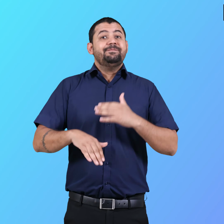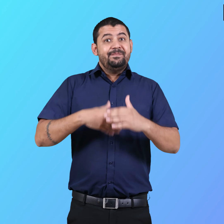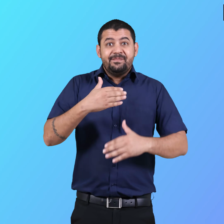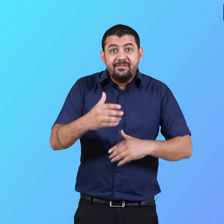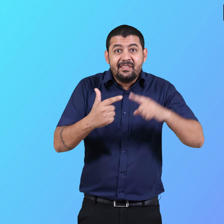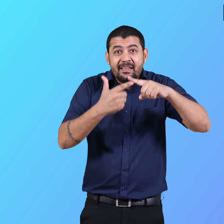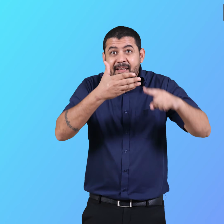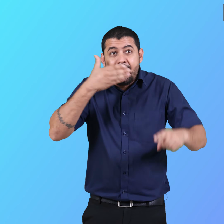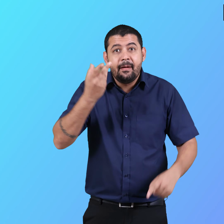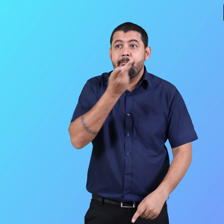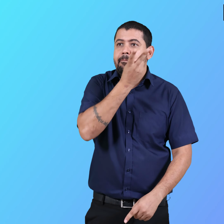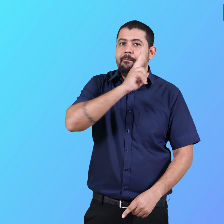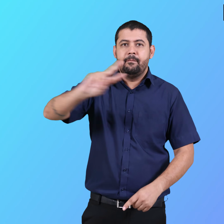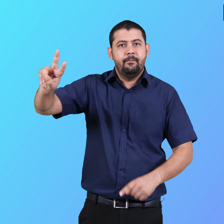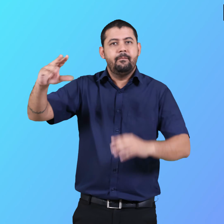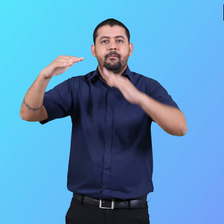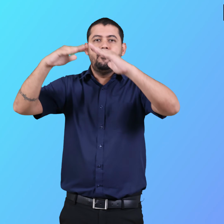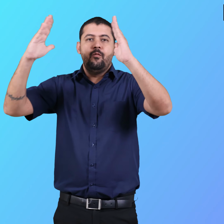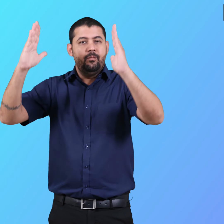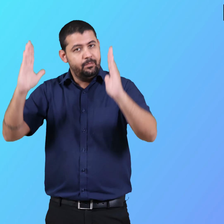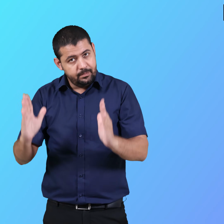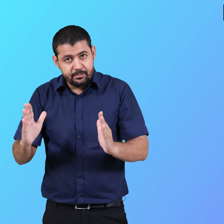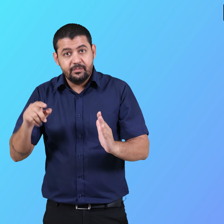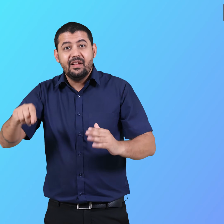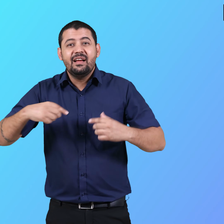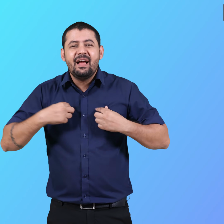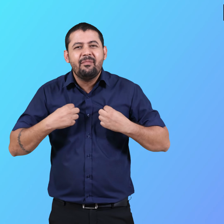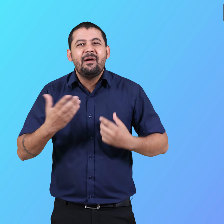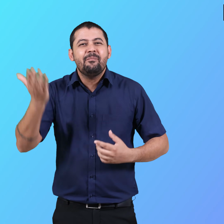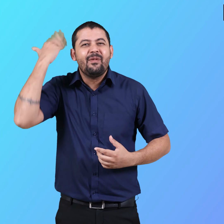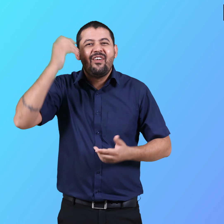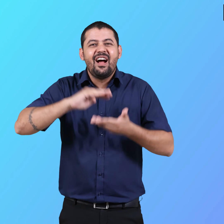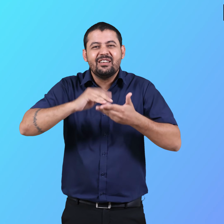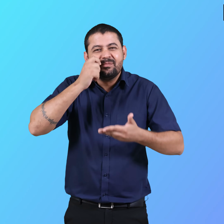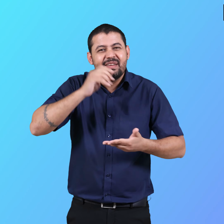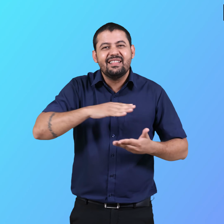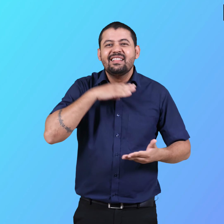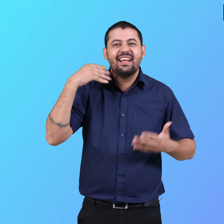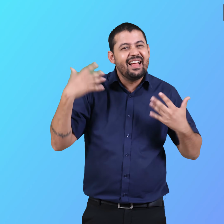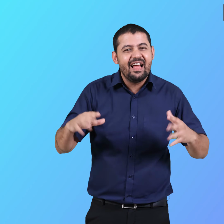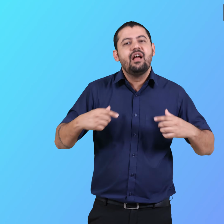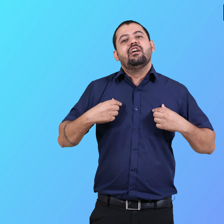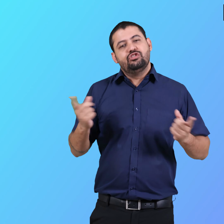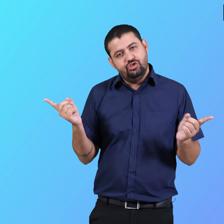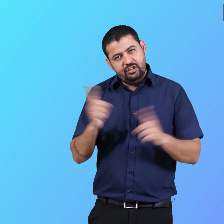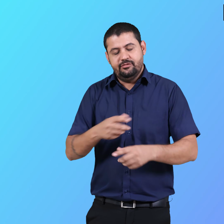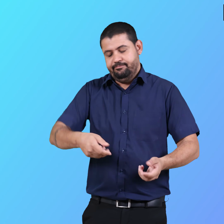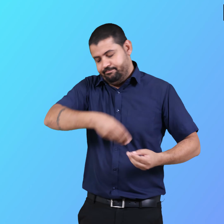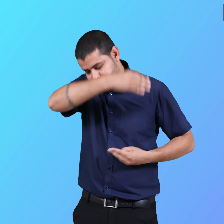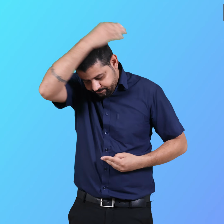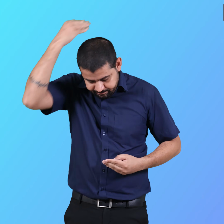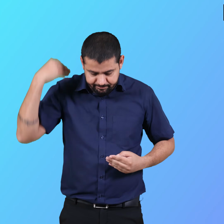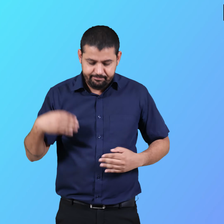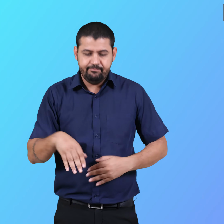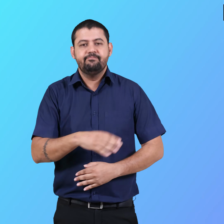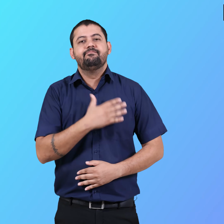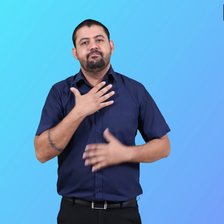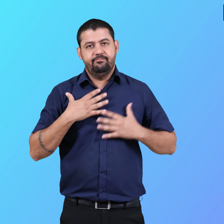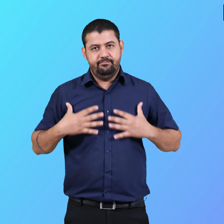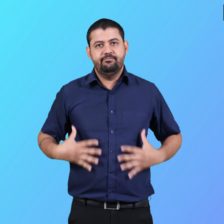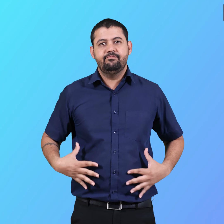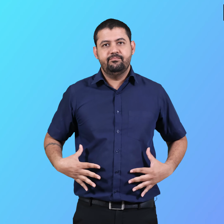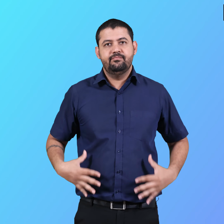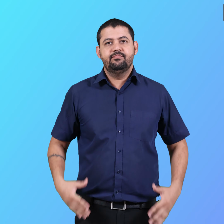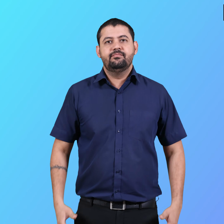When Tamar went home, she took off the veil that covered her face and put on the clothes that showed she was a widow.